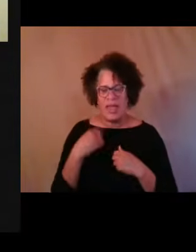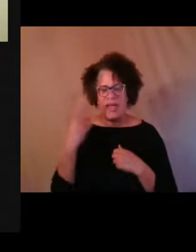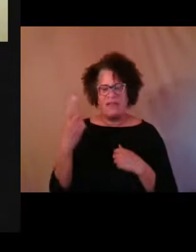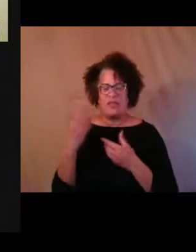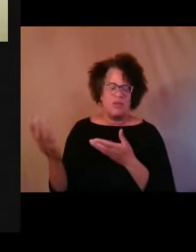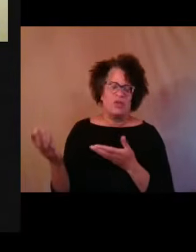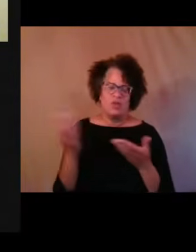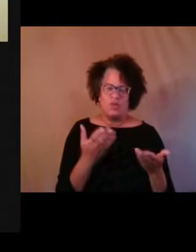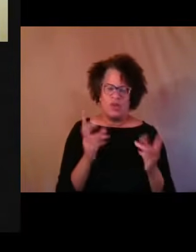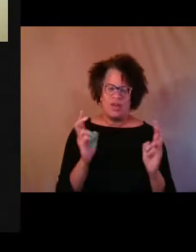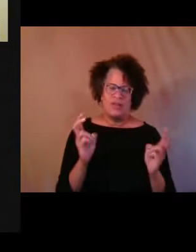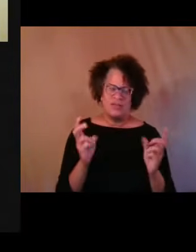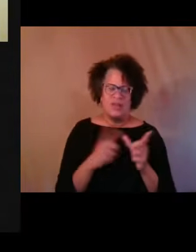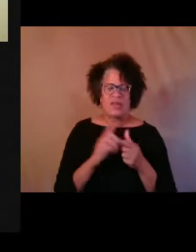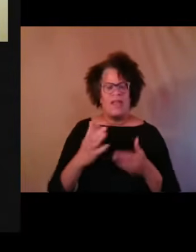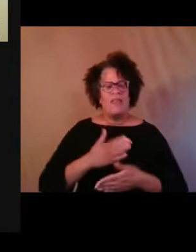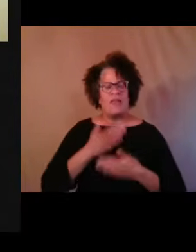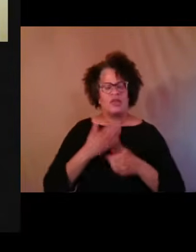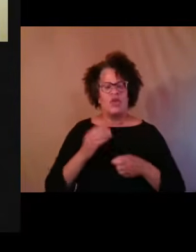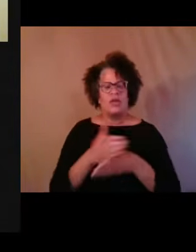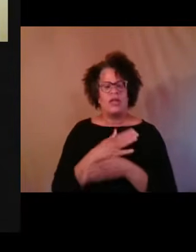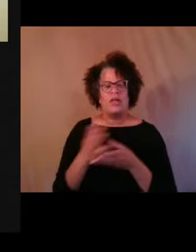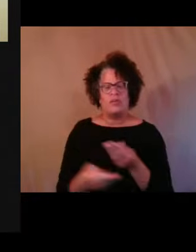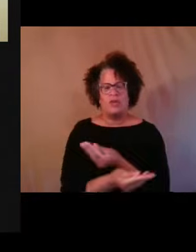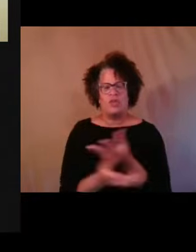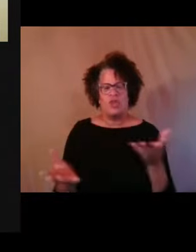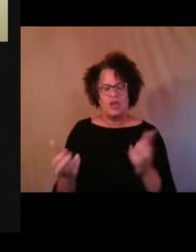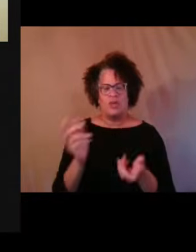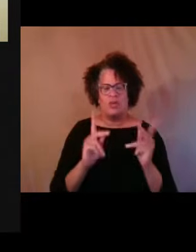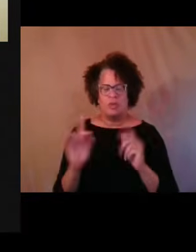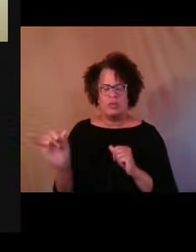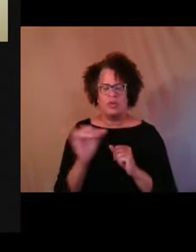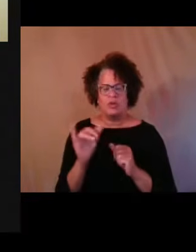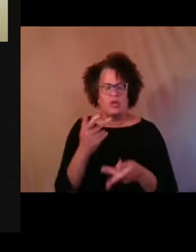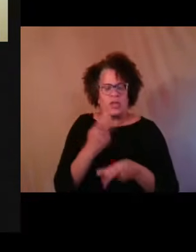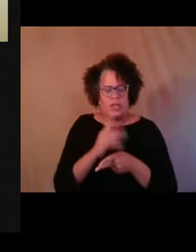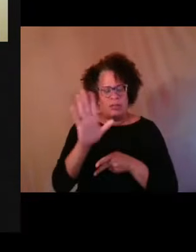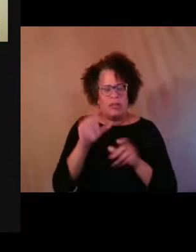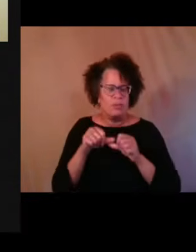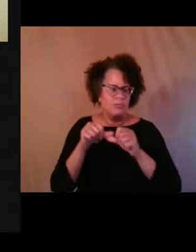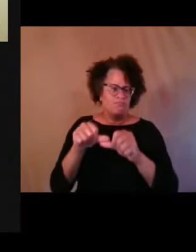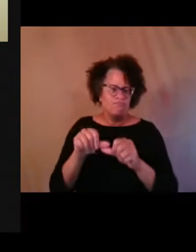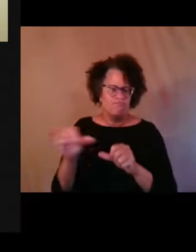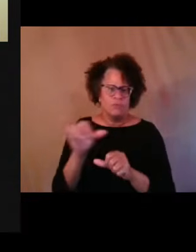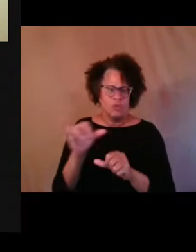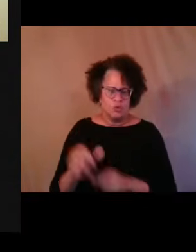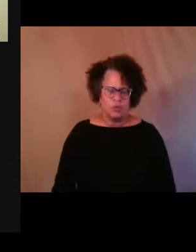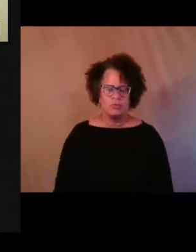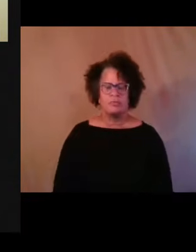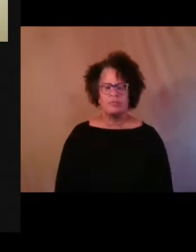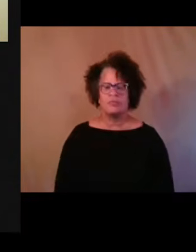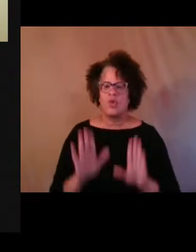and that joy can be shared with so many other people to keep them afloat. Wonderful. Thank you.